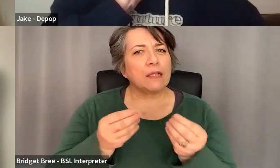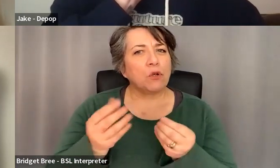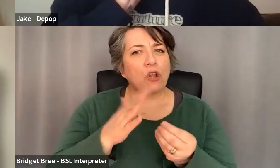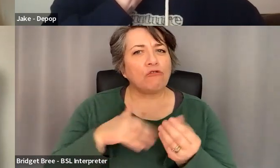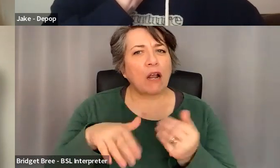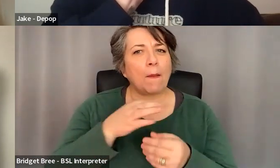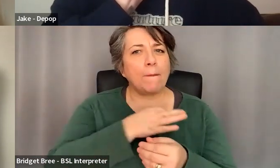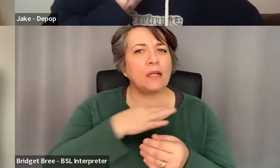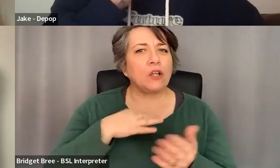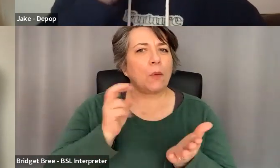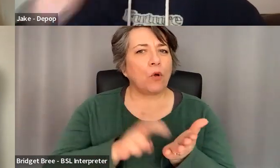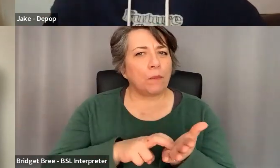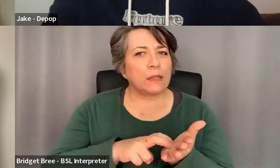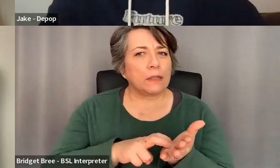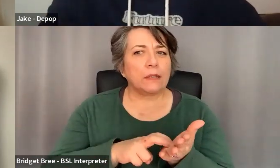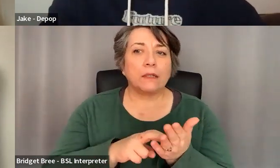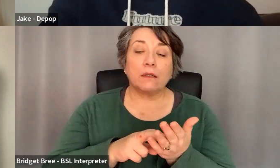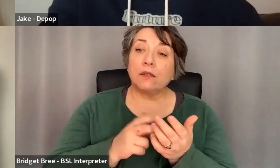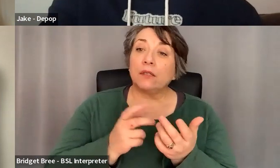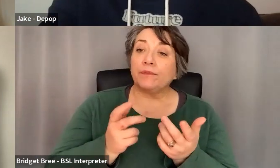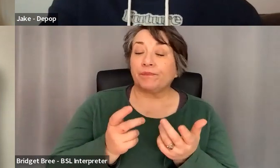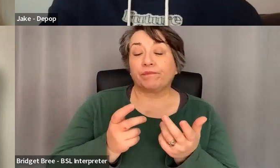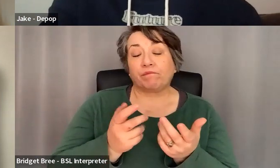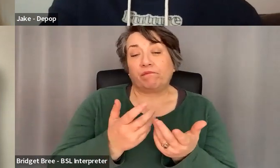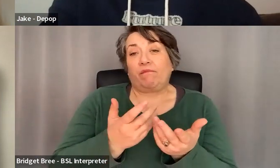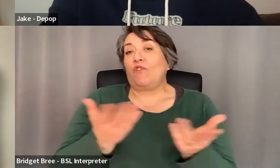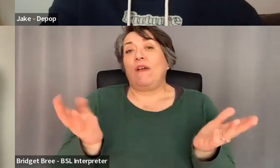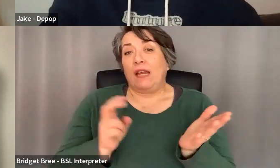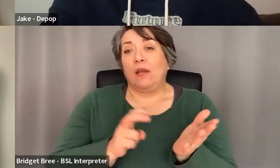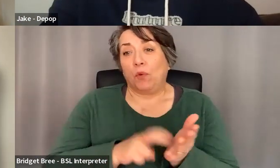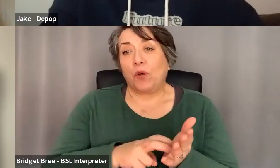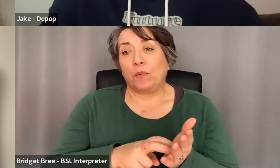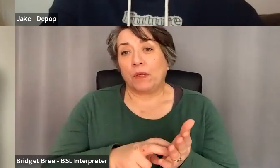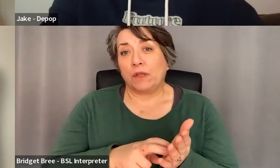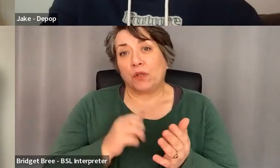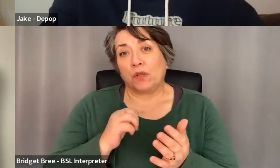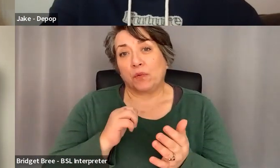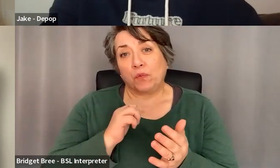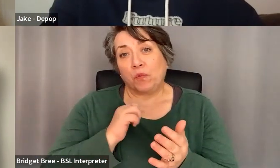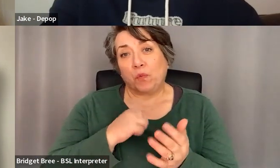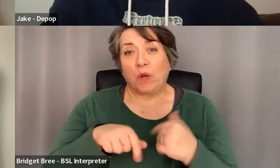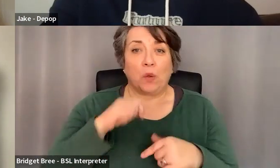Yeah, of course, I think for any kind of appointments we'd absolutely be supportive. While ahead this next long question. Of course.